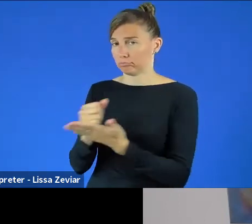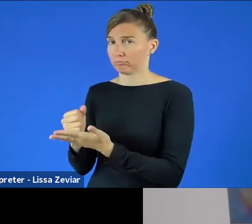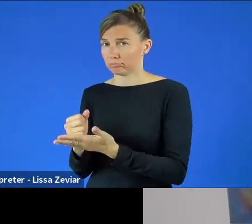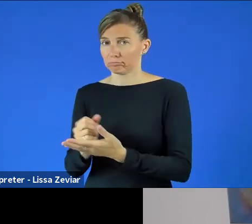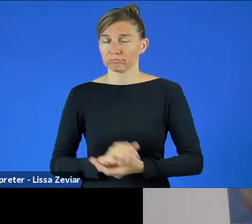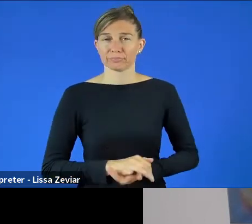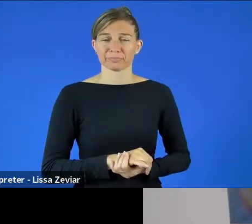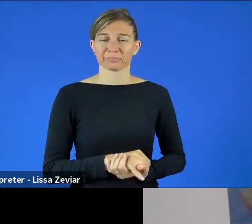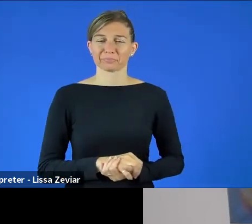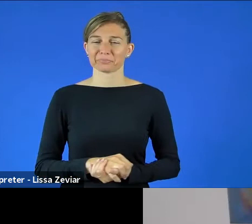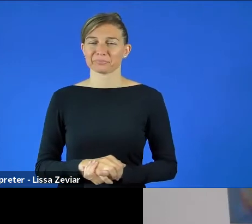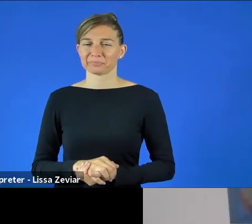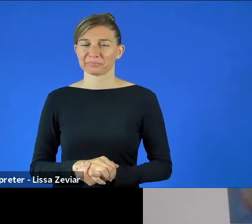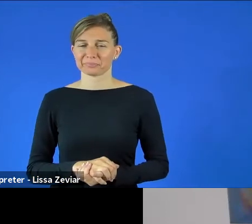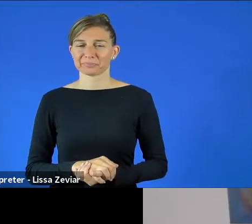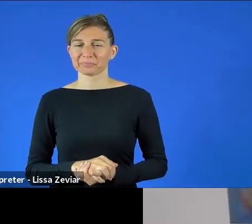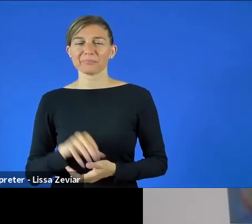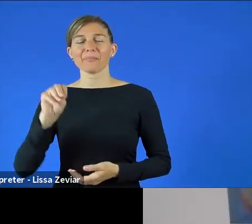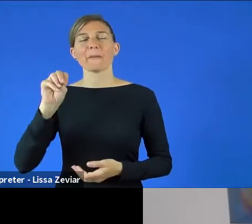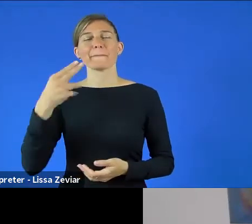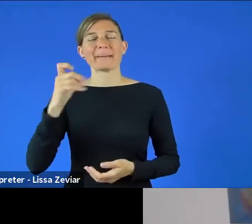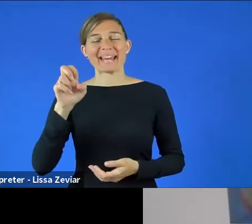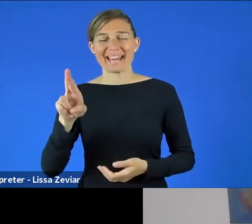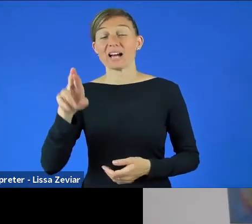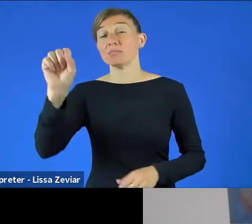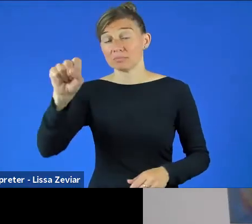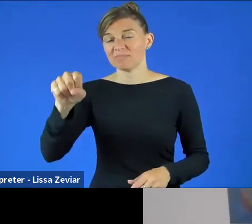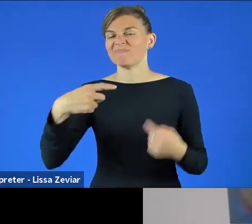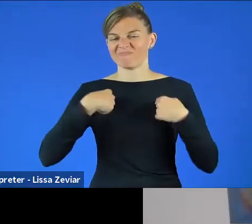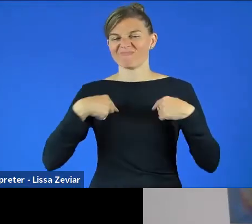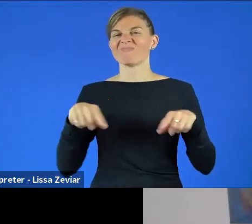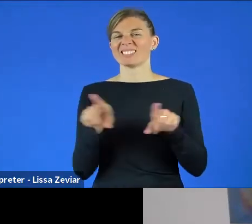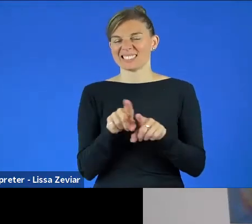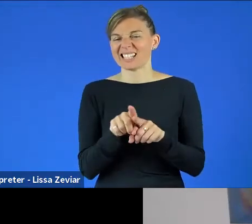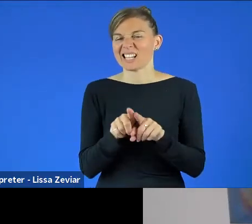Thank you. I can say from EDF we have the same issue within the membership.